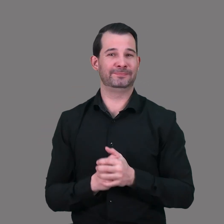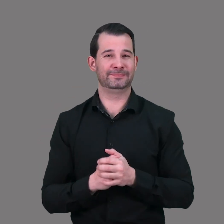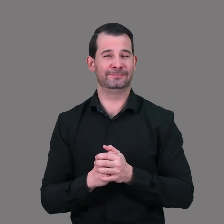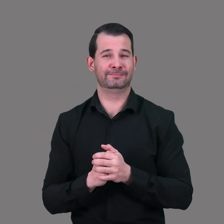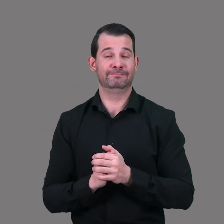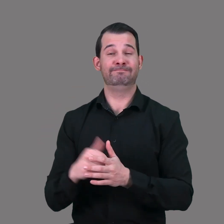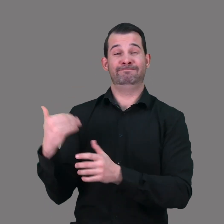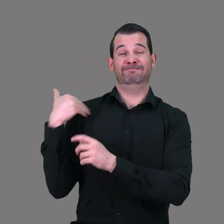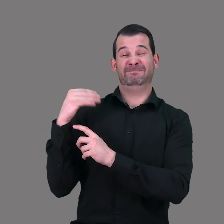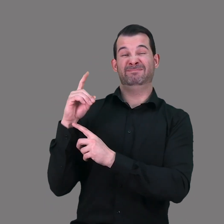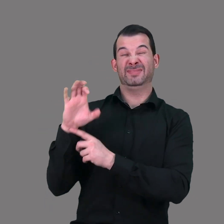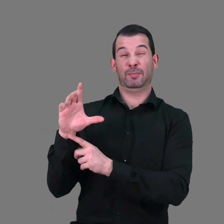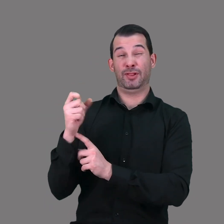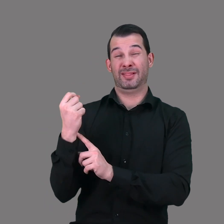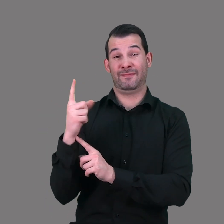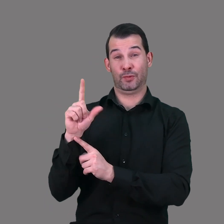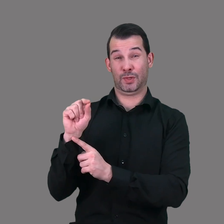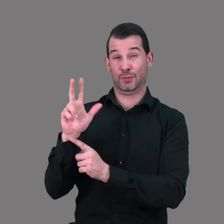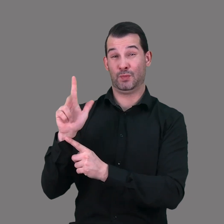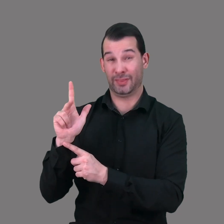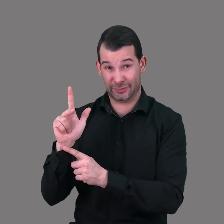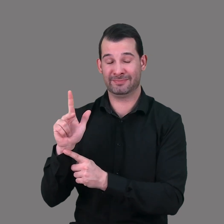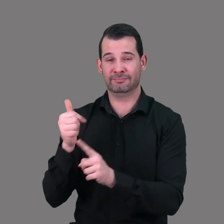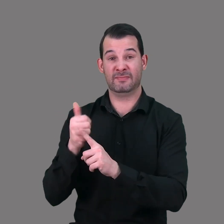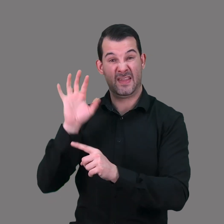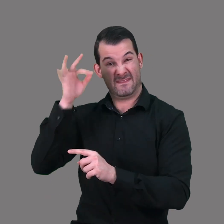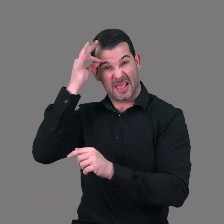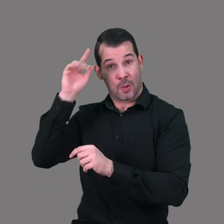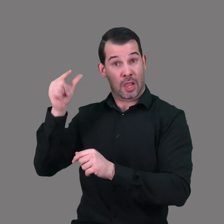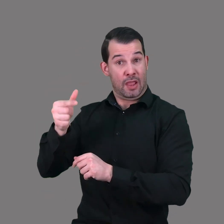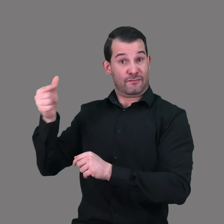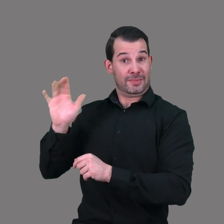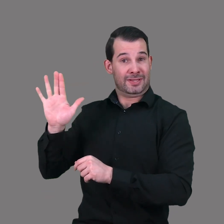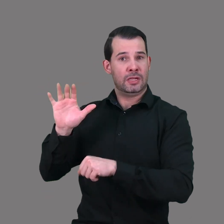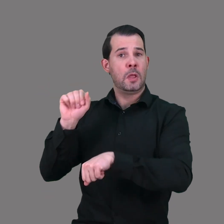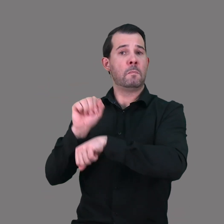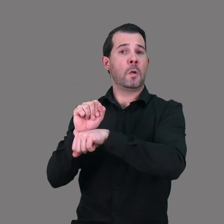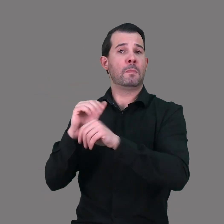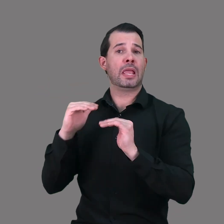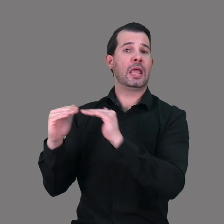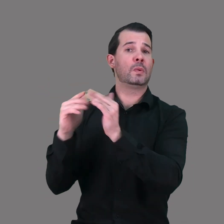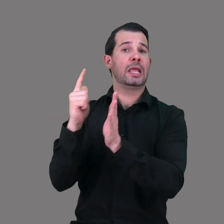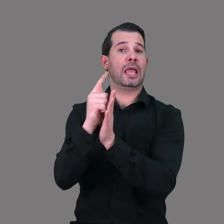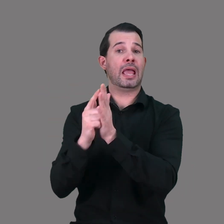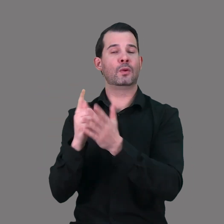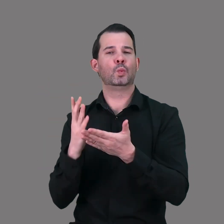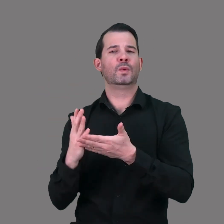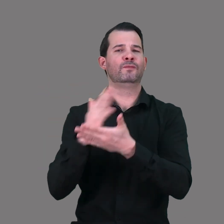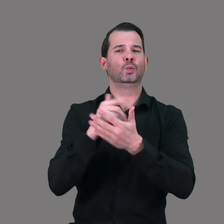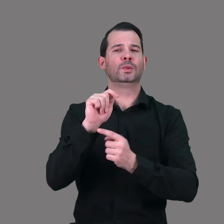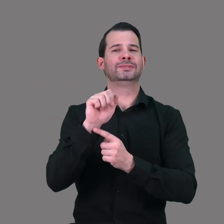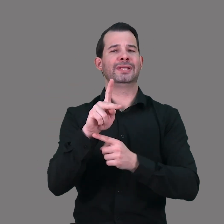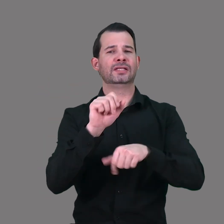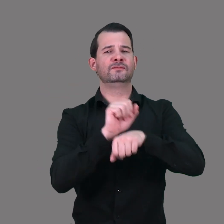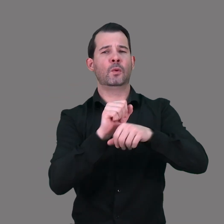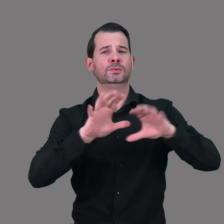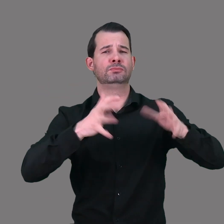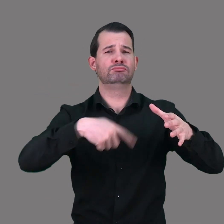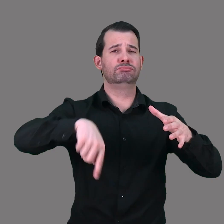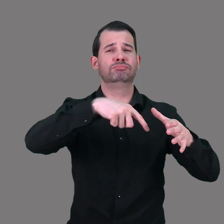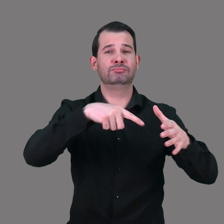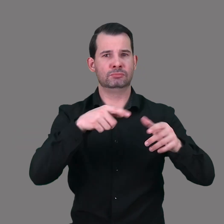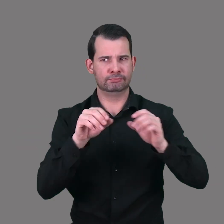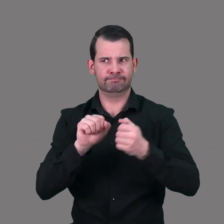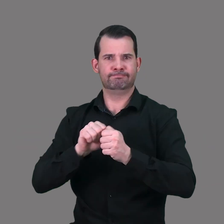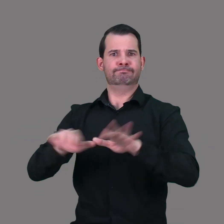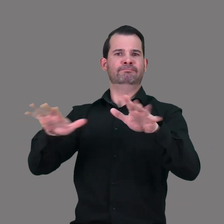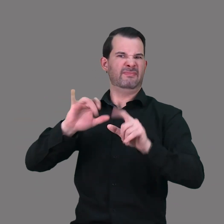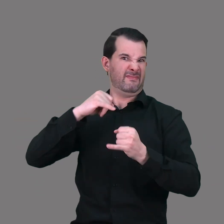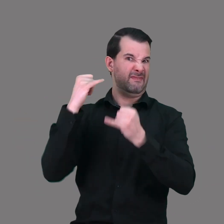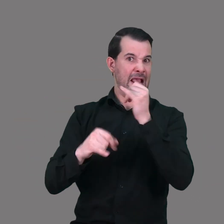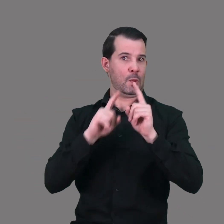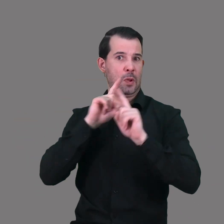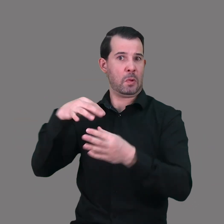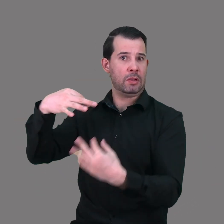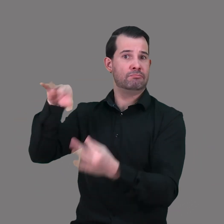On December 11, 2023, the federal government’s Employment Equity Act Review Task Force released its final report,